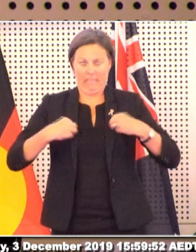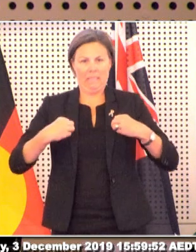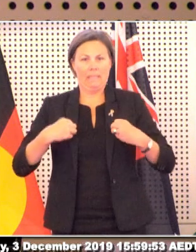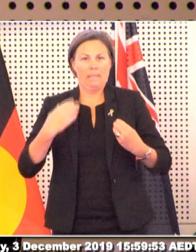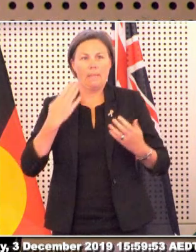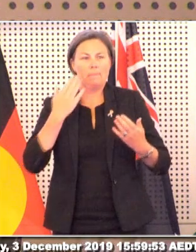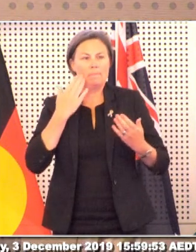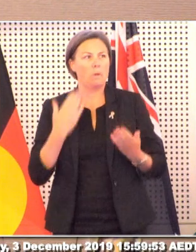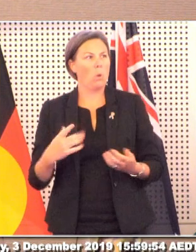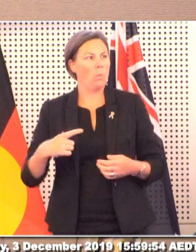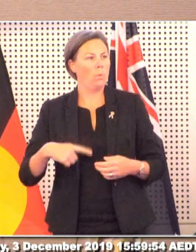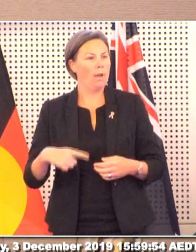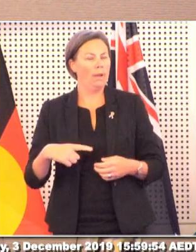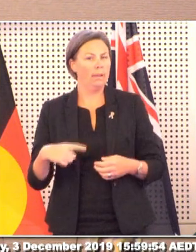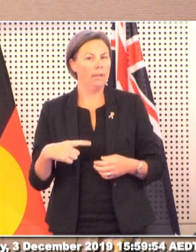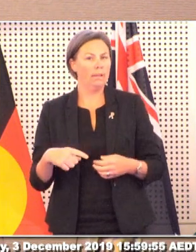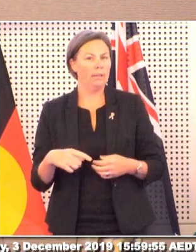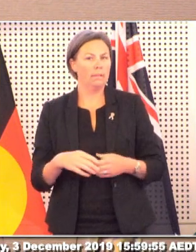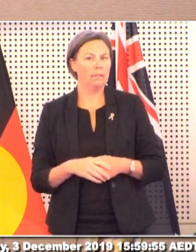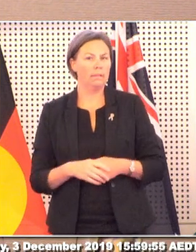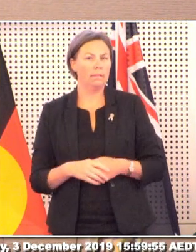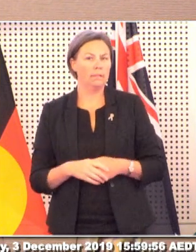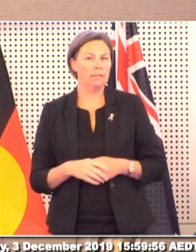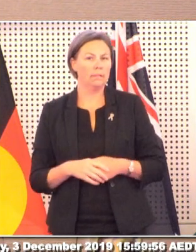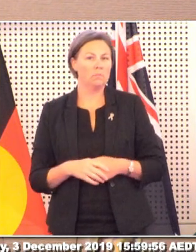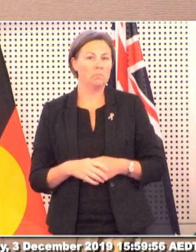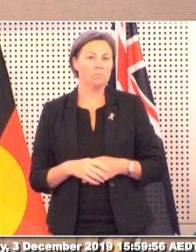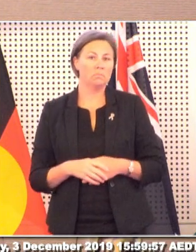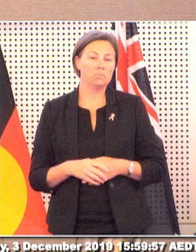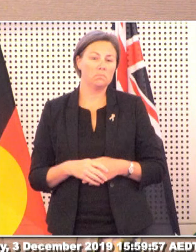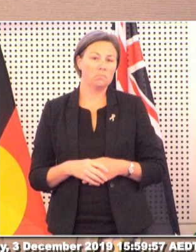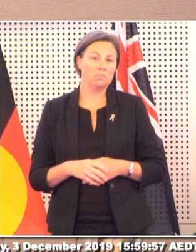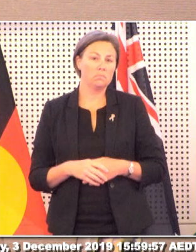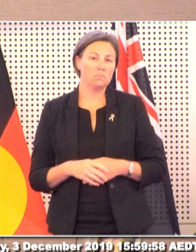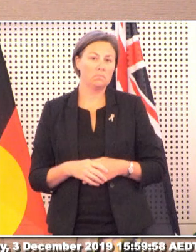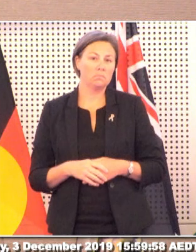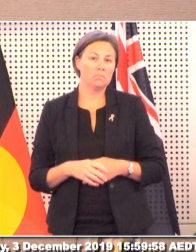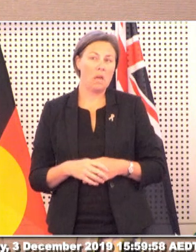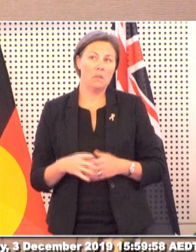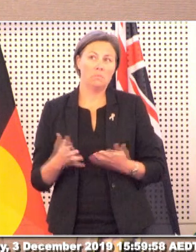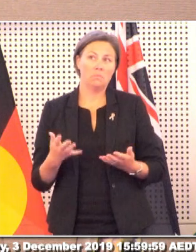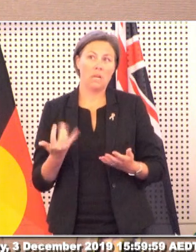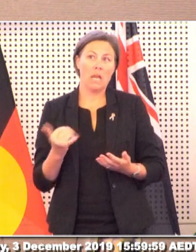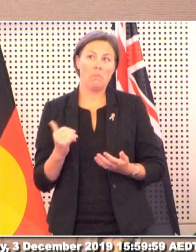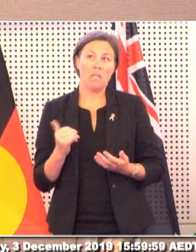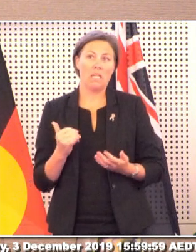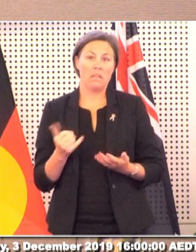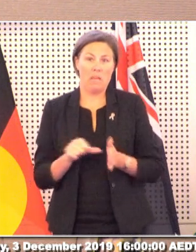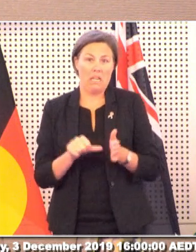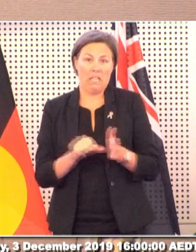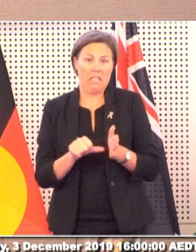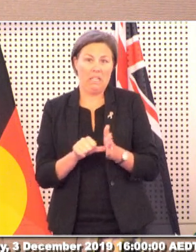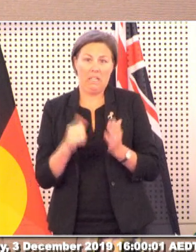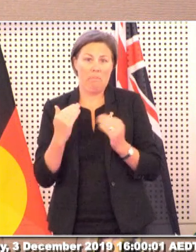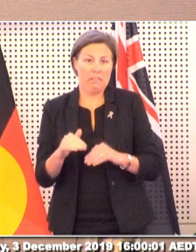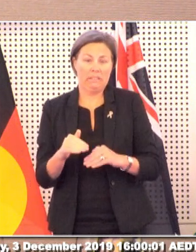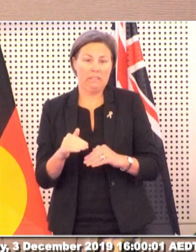the crux of it is that there is a limited amount of resources and whatever needs to